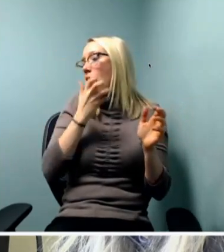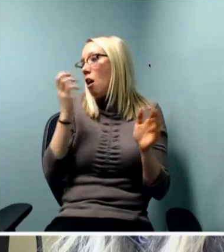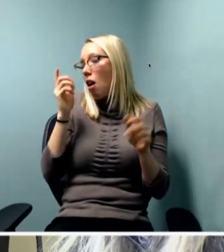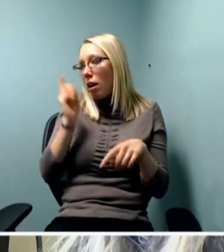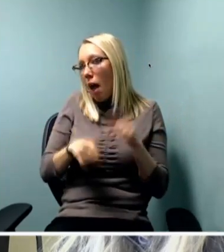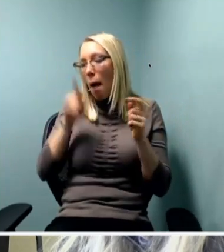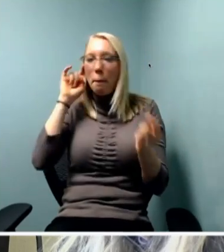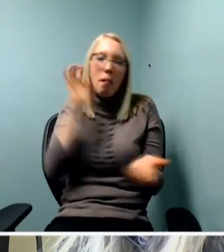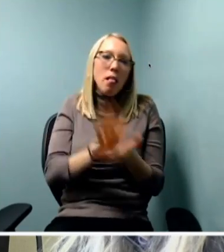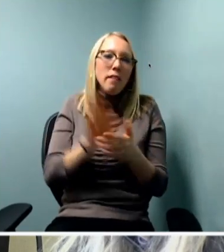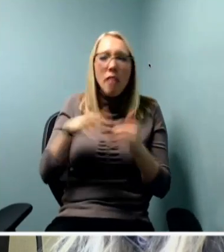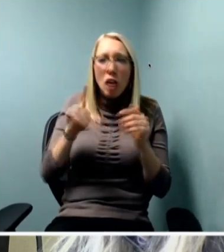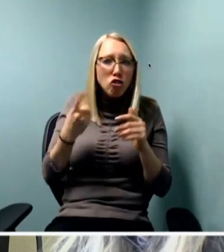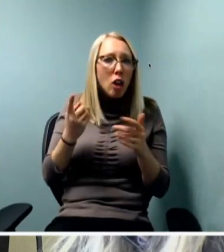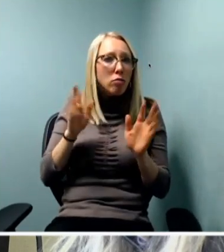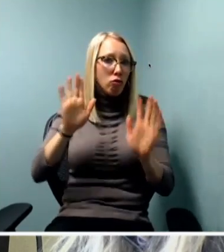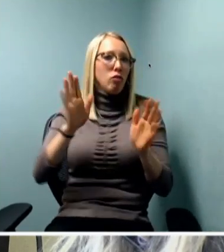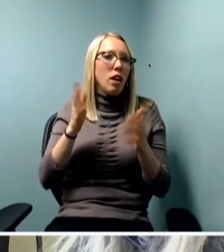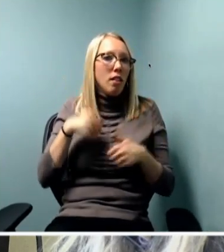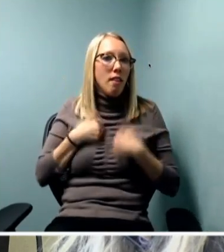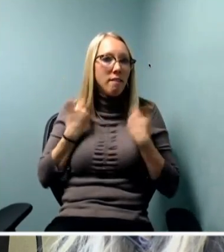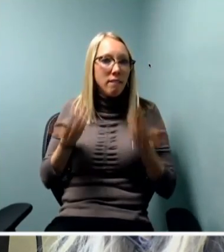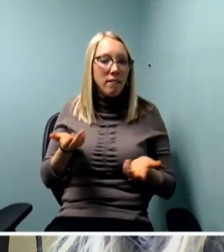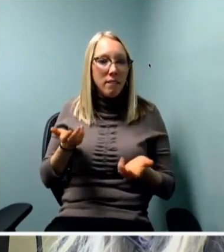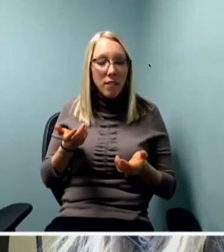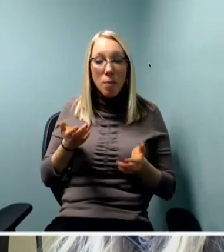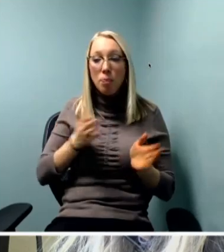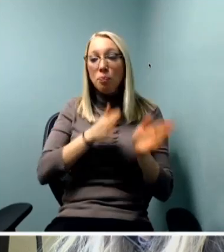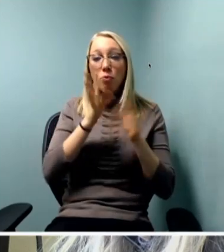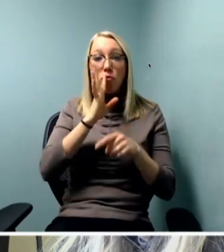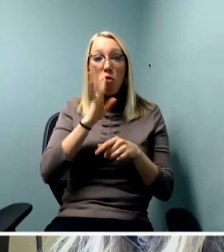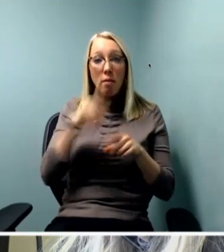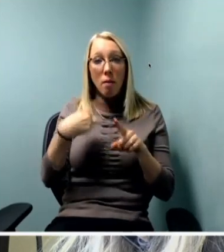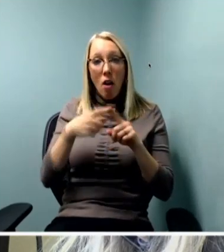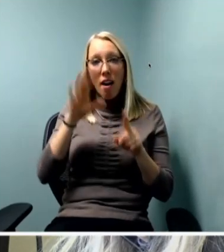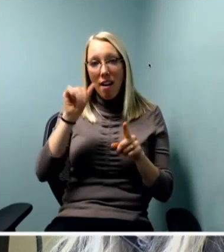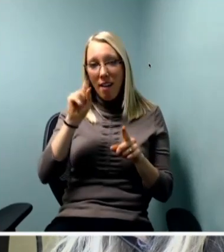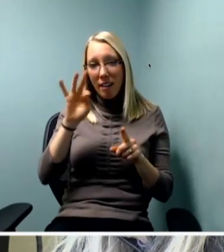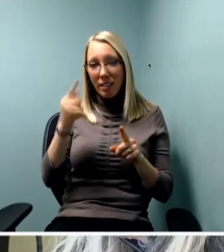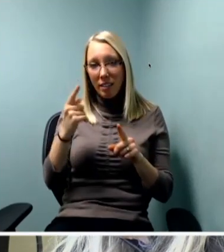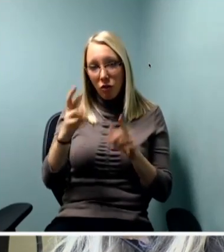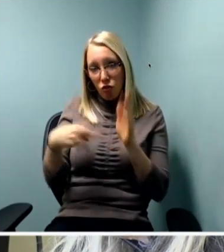Now, in terms of casting, a lot of us who are activists are saying,